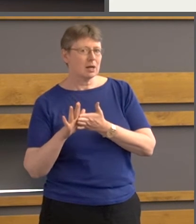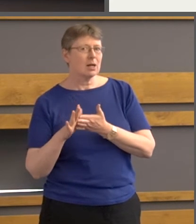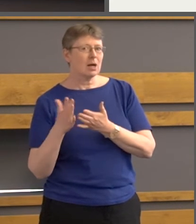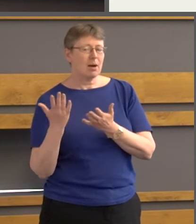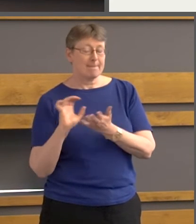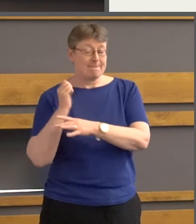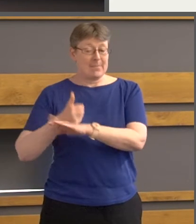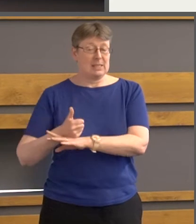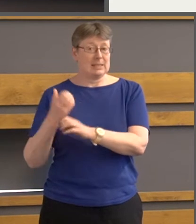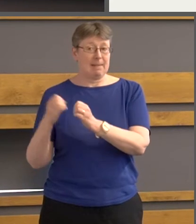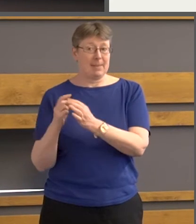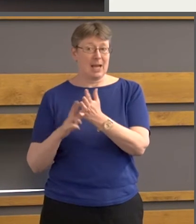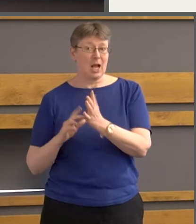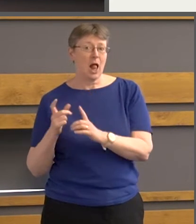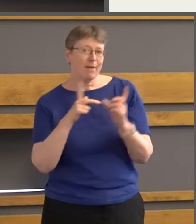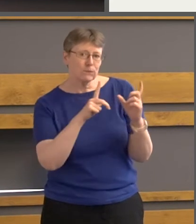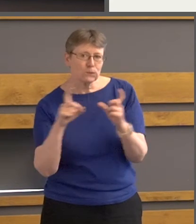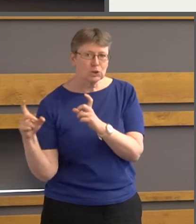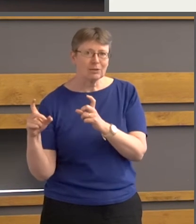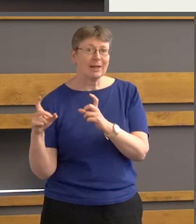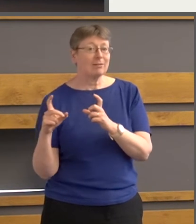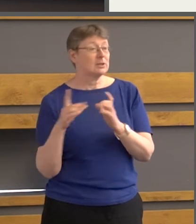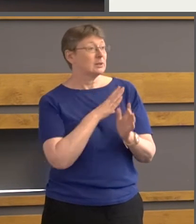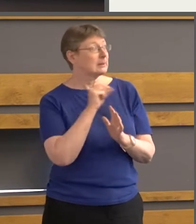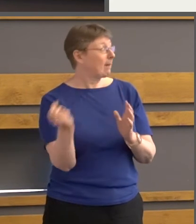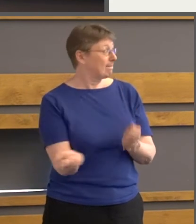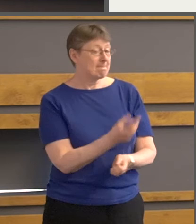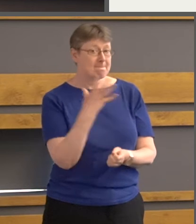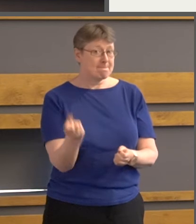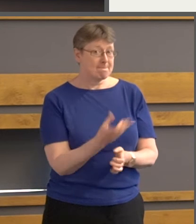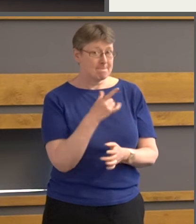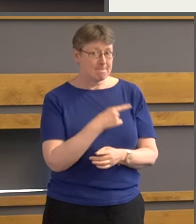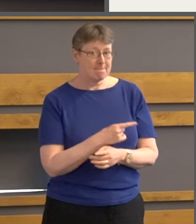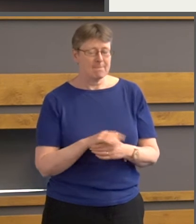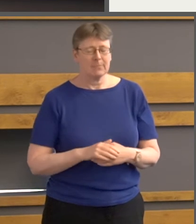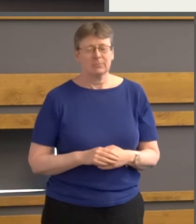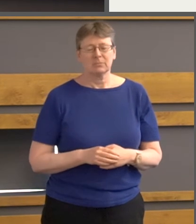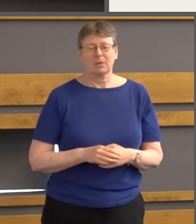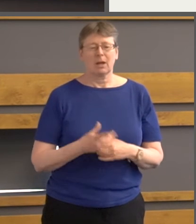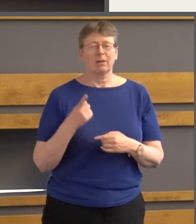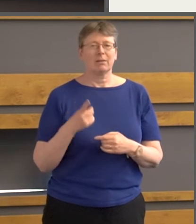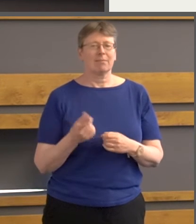and the photographs, many of which you have used. And I think the whole idea of the mother tongue